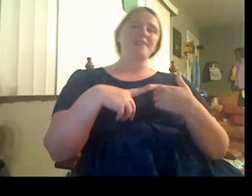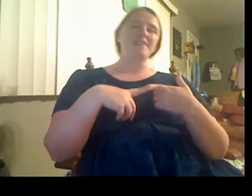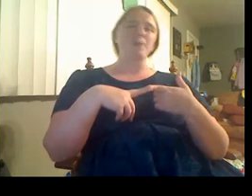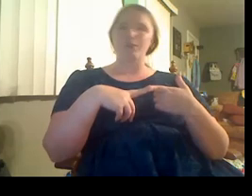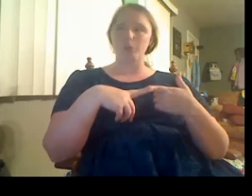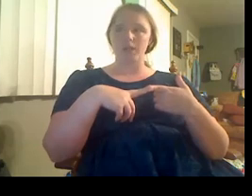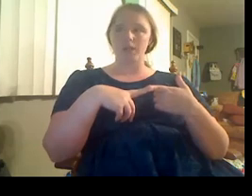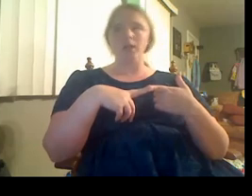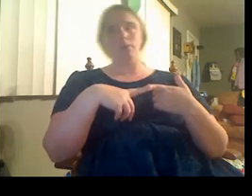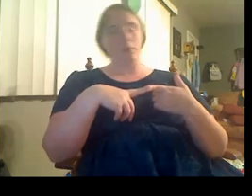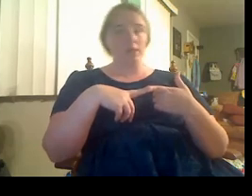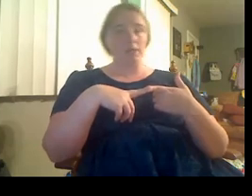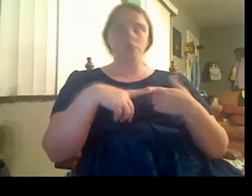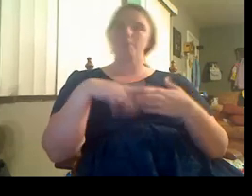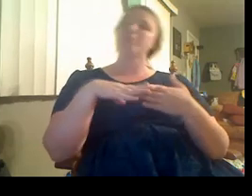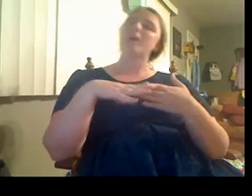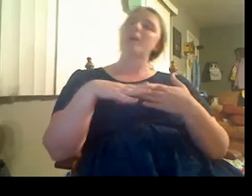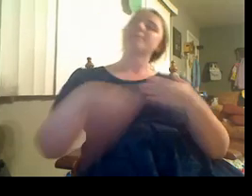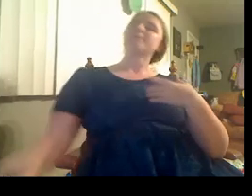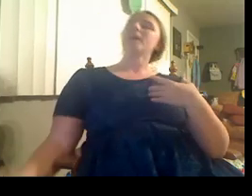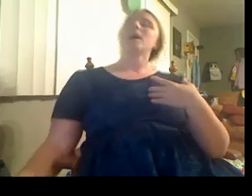what is working and what we need to improve upon.